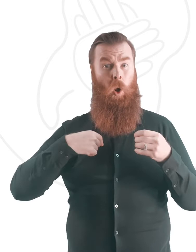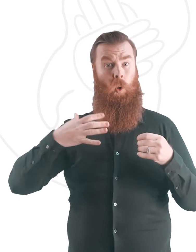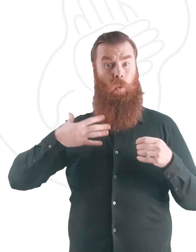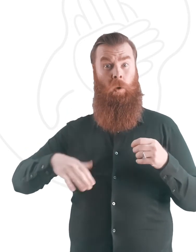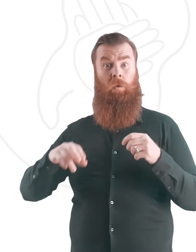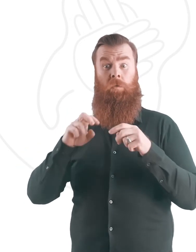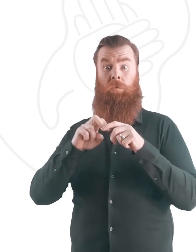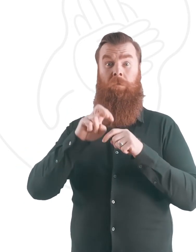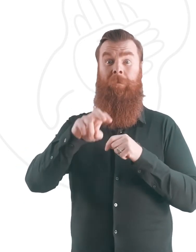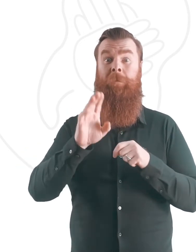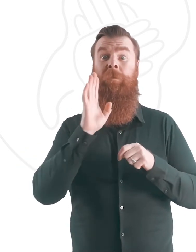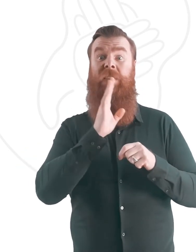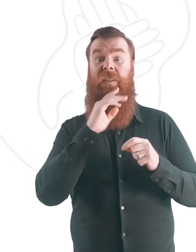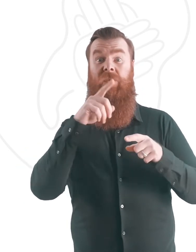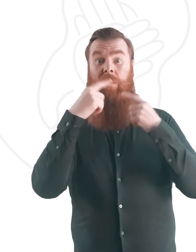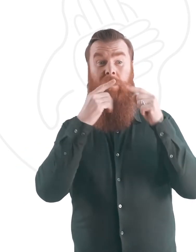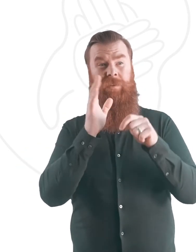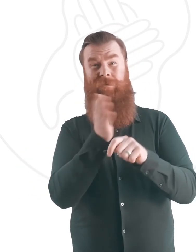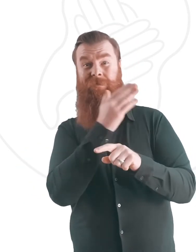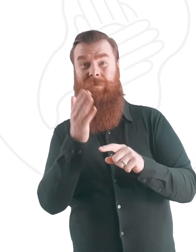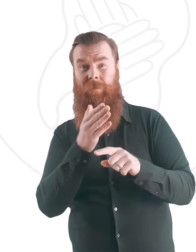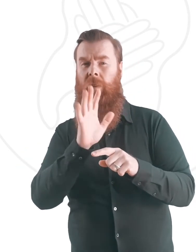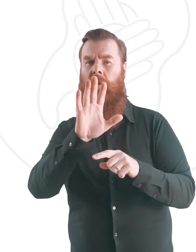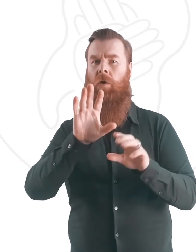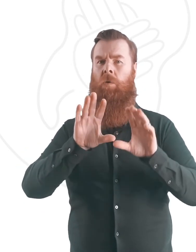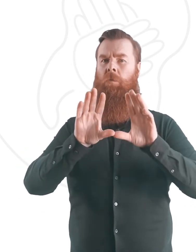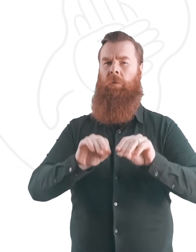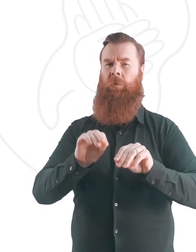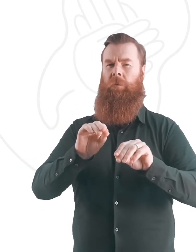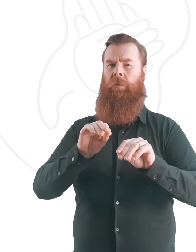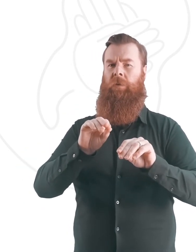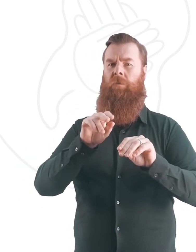If you would like to skip this section, pause this video now